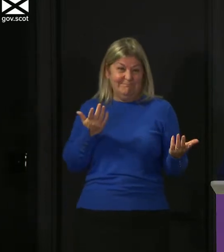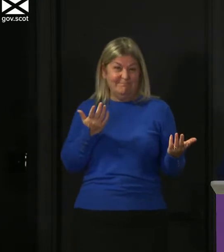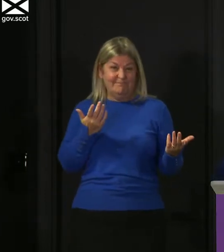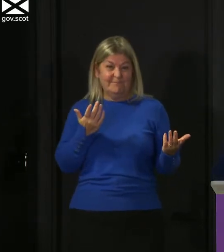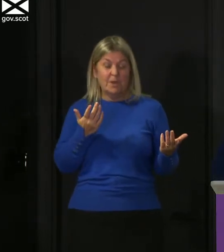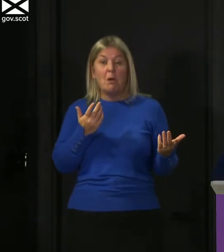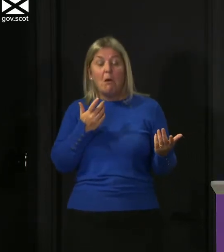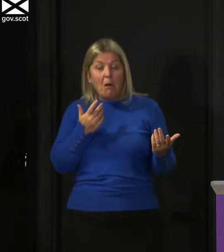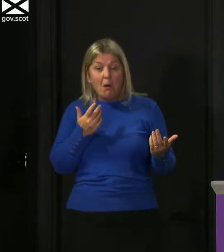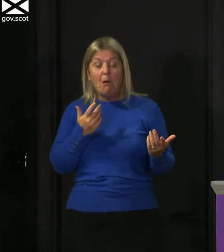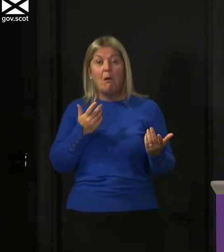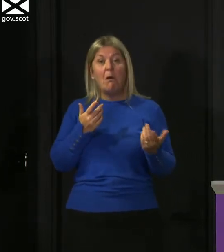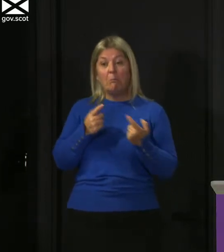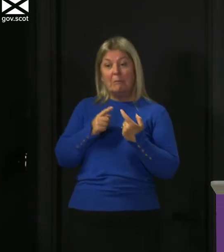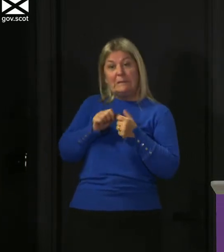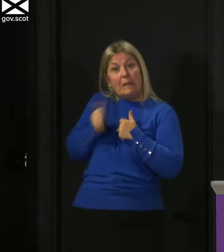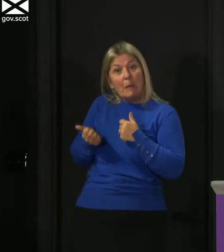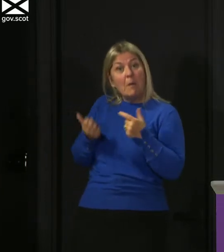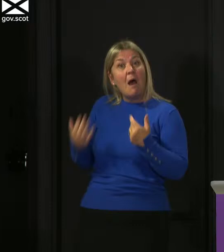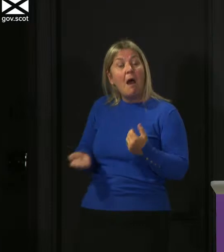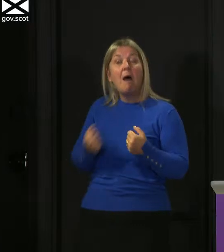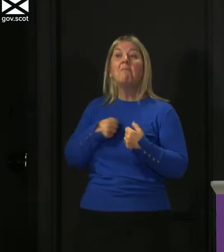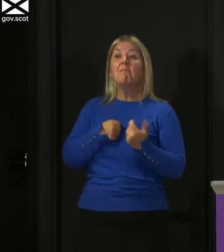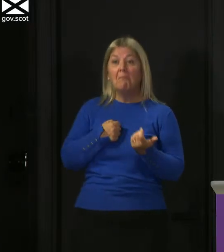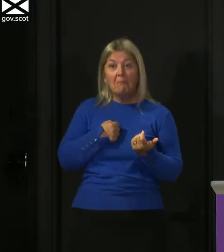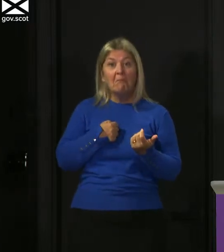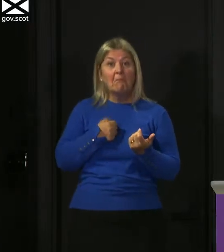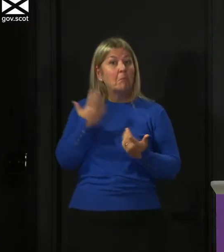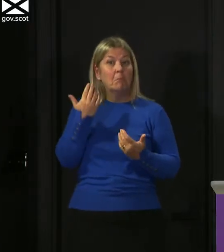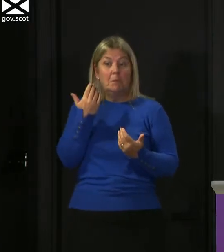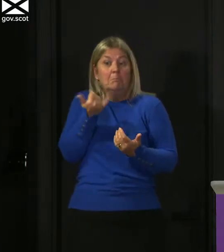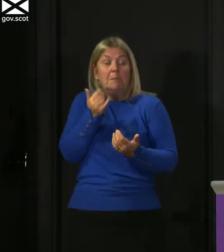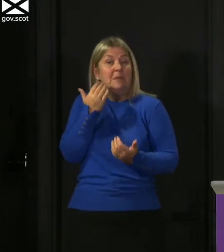living downstairs or upstairs from them, but in actual fact they maybe have. They may have crossed